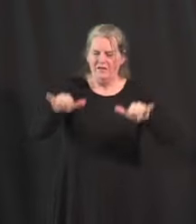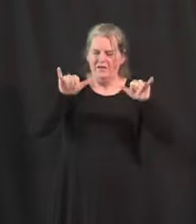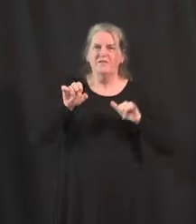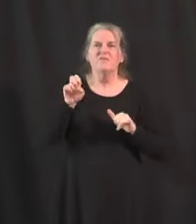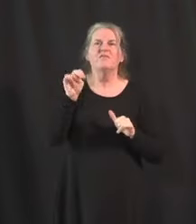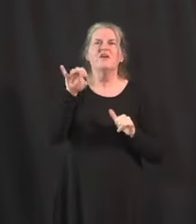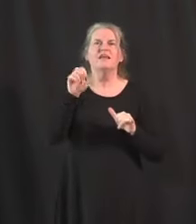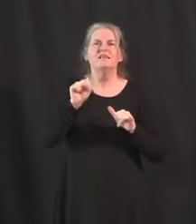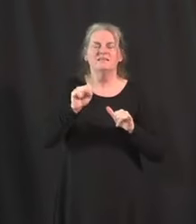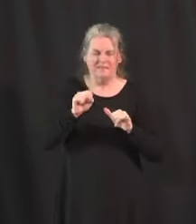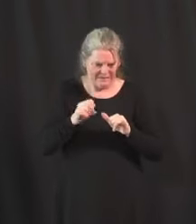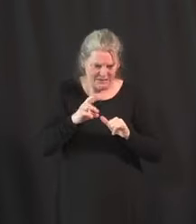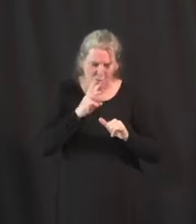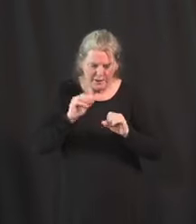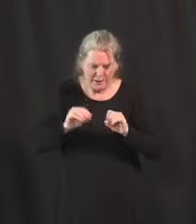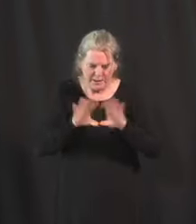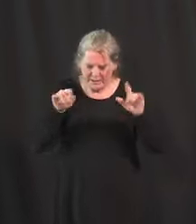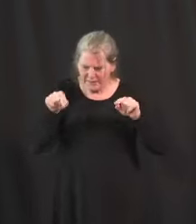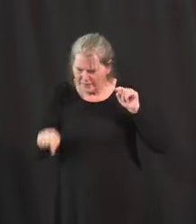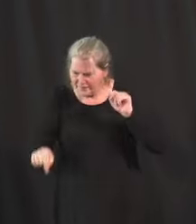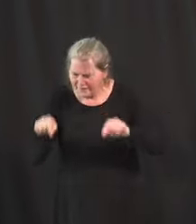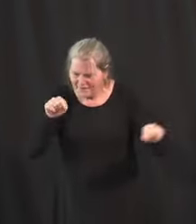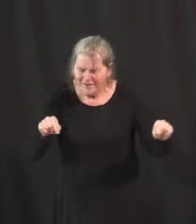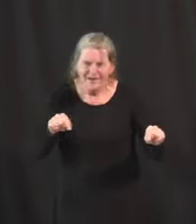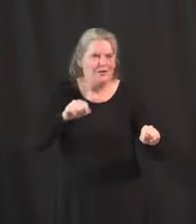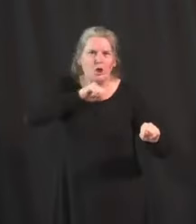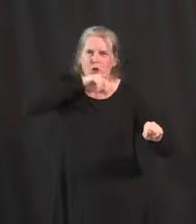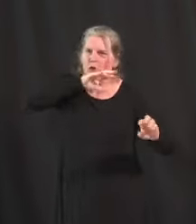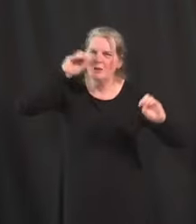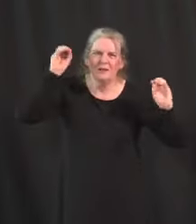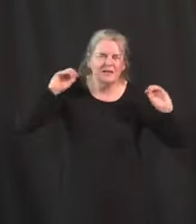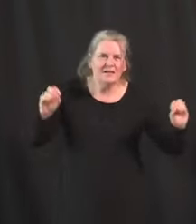VENICE. THOSE STORIES OF HUMAN SOLIDARITY AND GENEROSITY CONTINUE TO POUR IN.